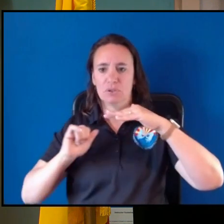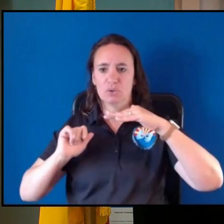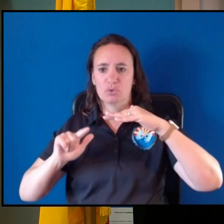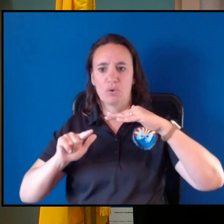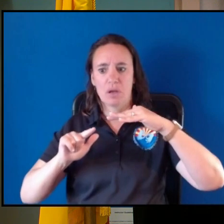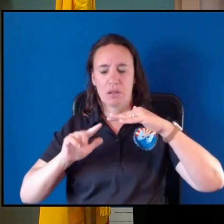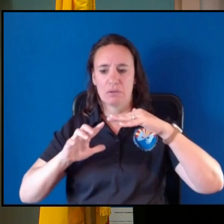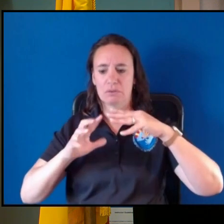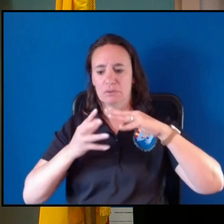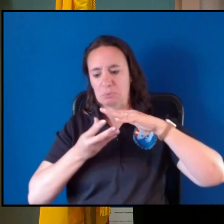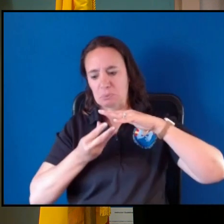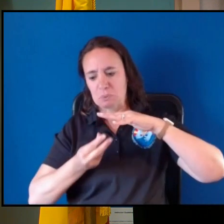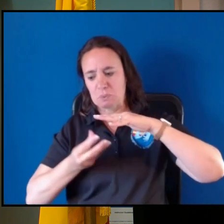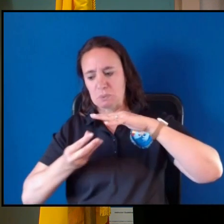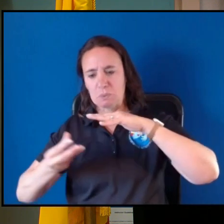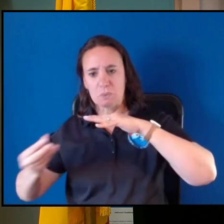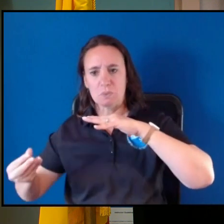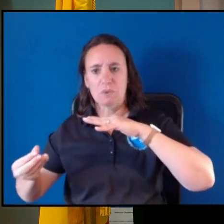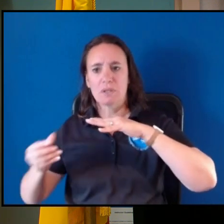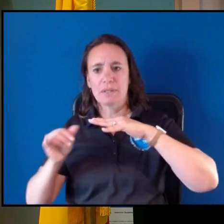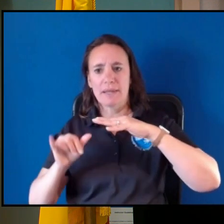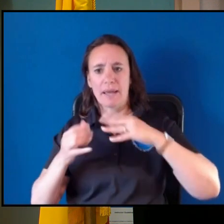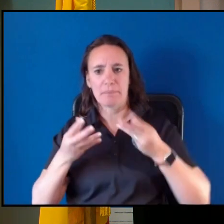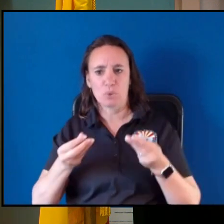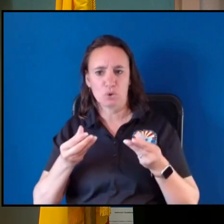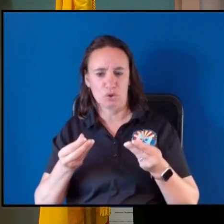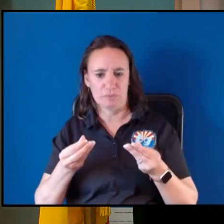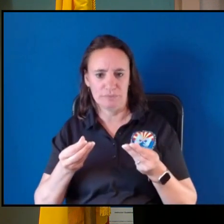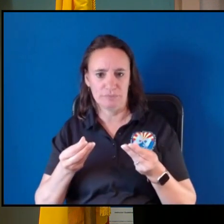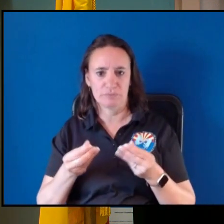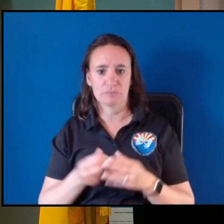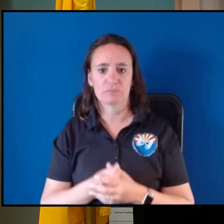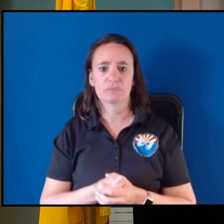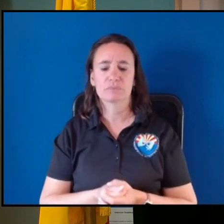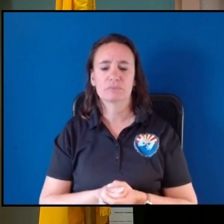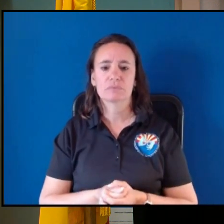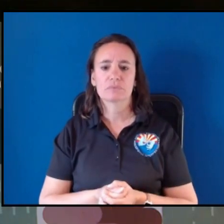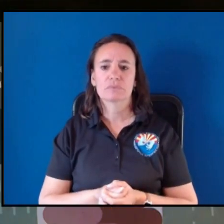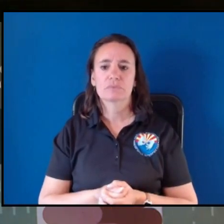taking an infiltration to moisture and so it slows the